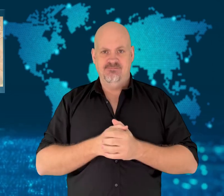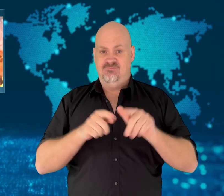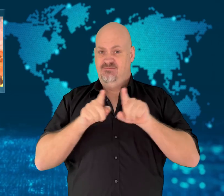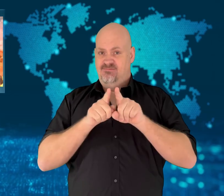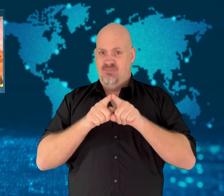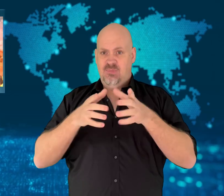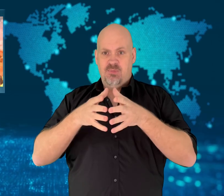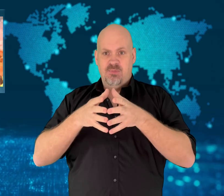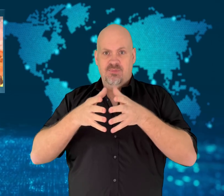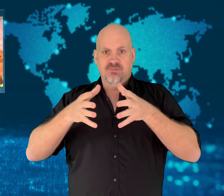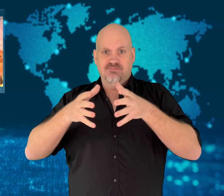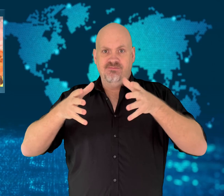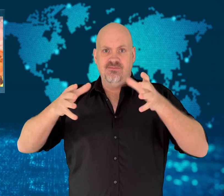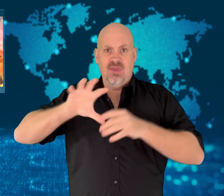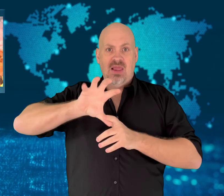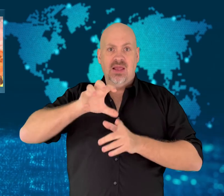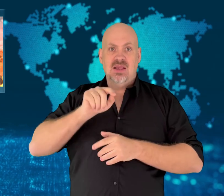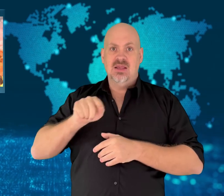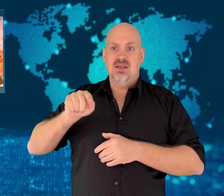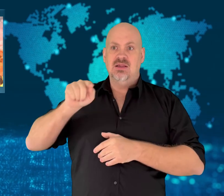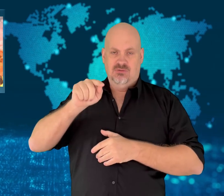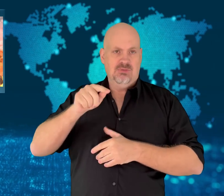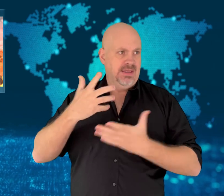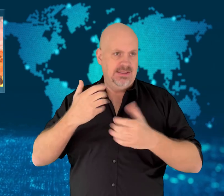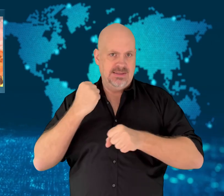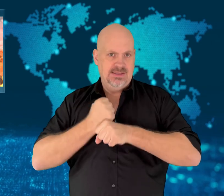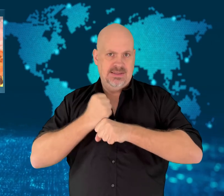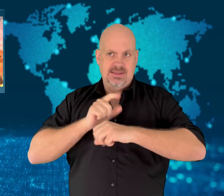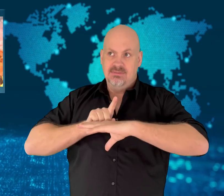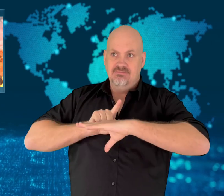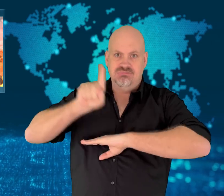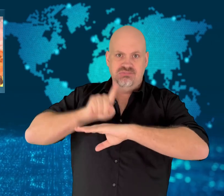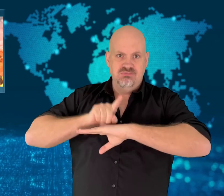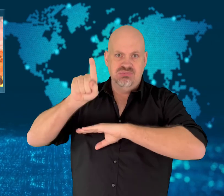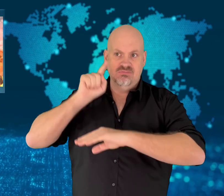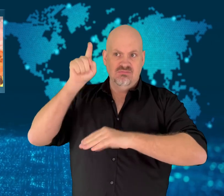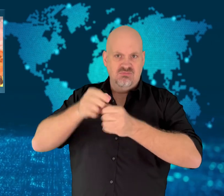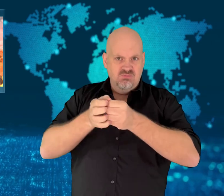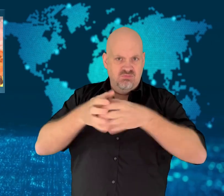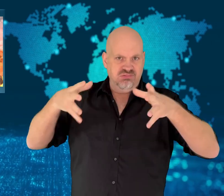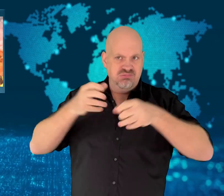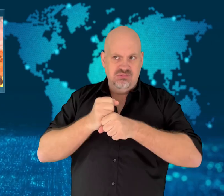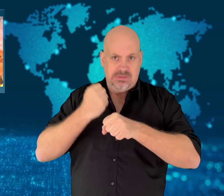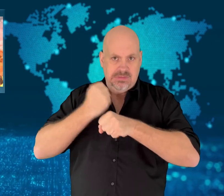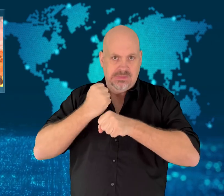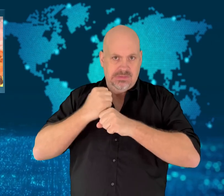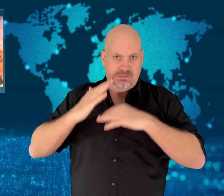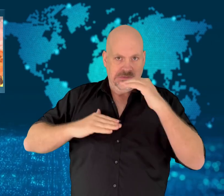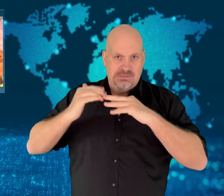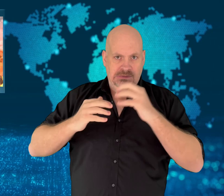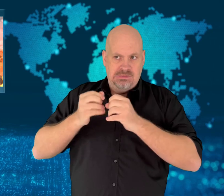because of the continuing war in Ukraine.